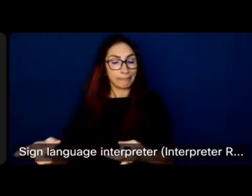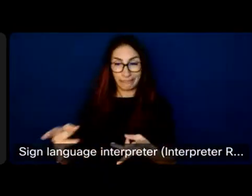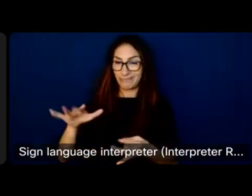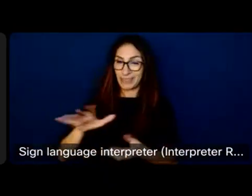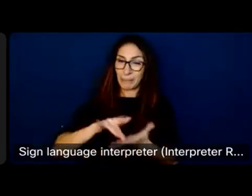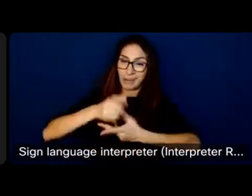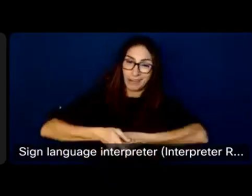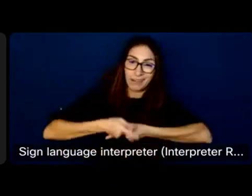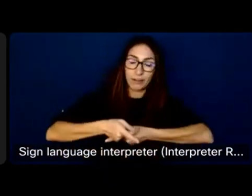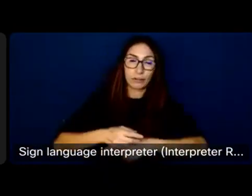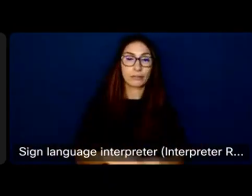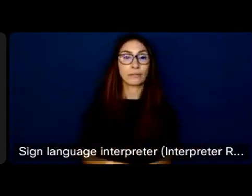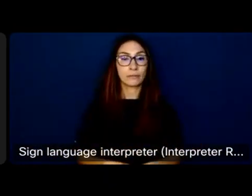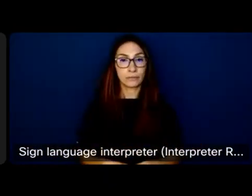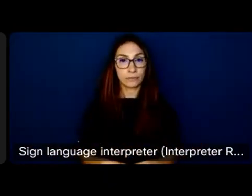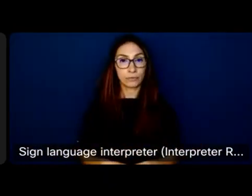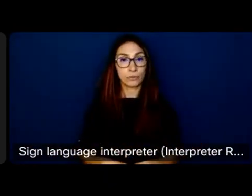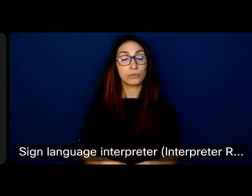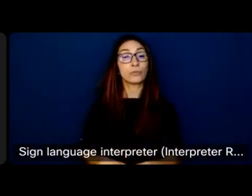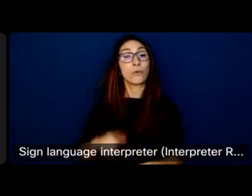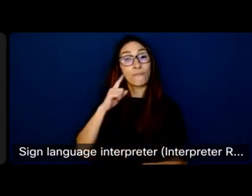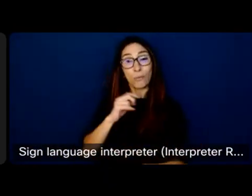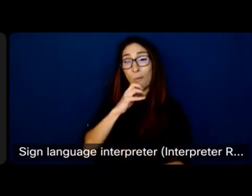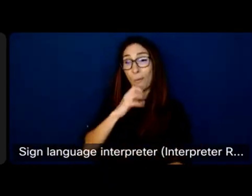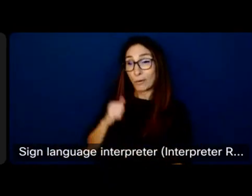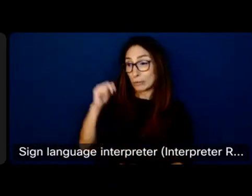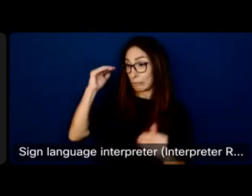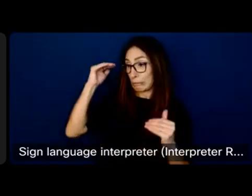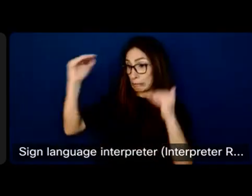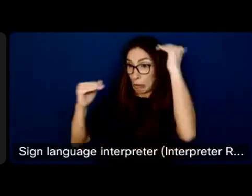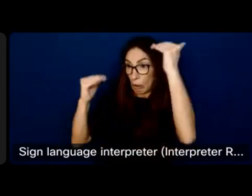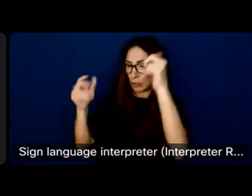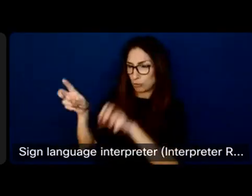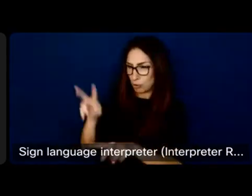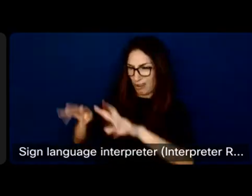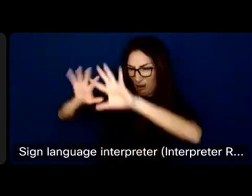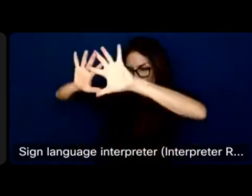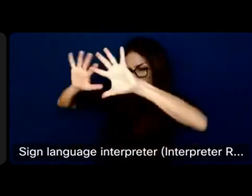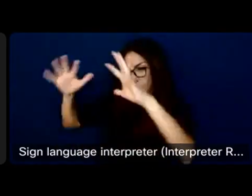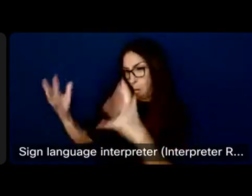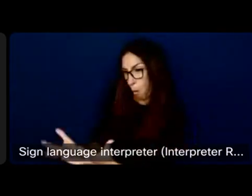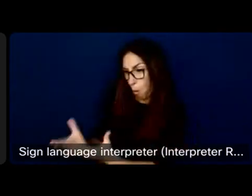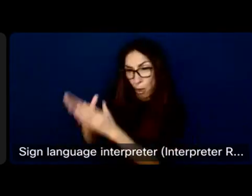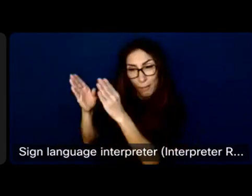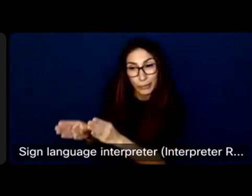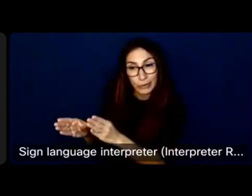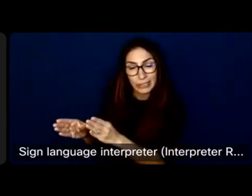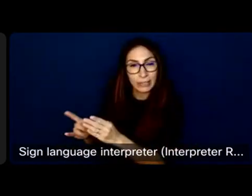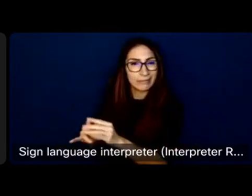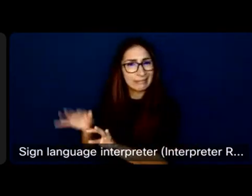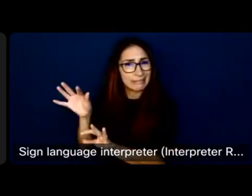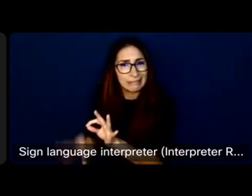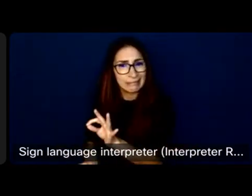person for an older adult is a multi-layered multi-faceted